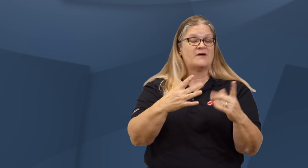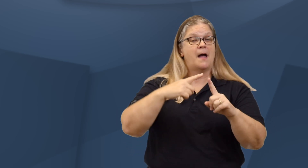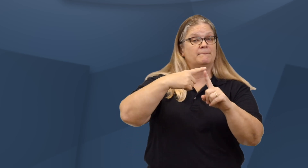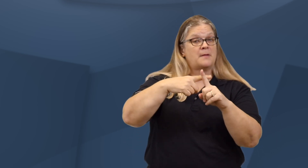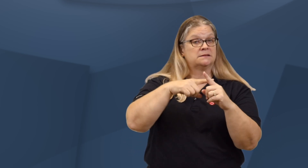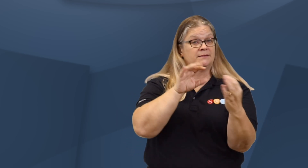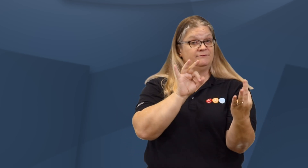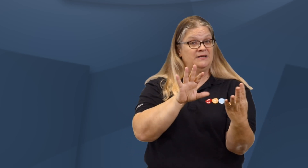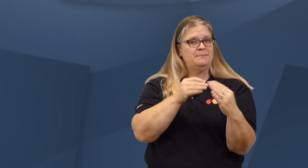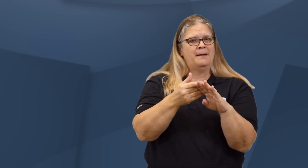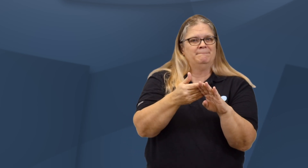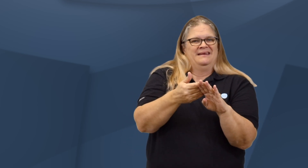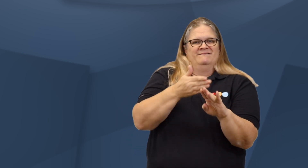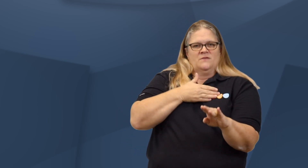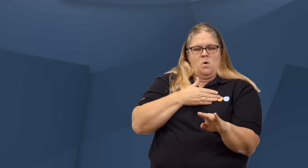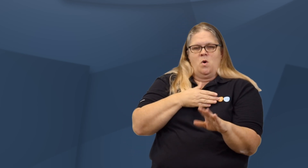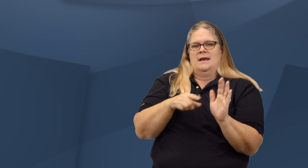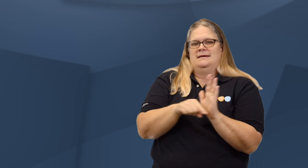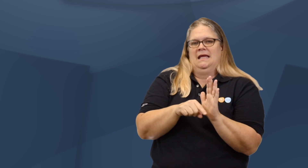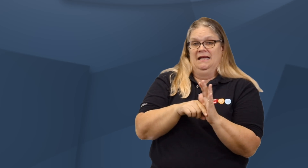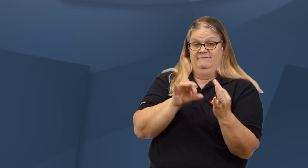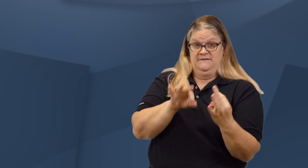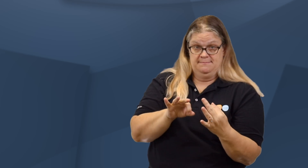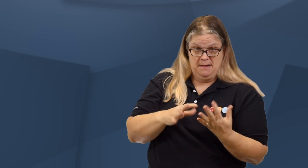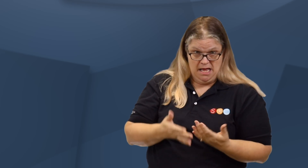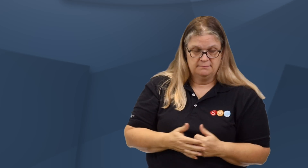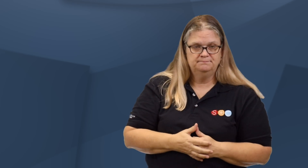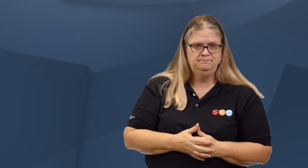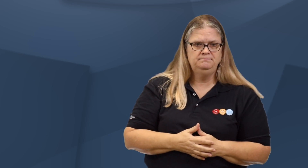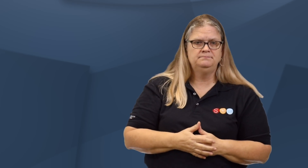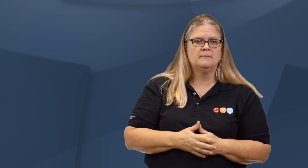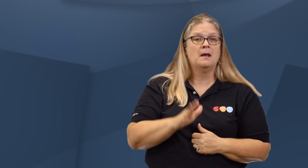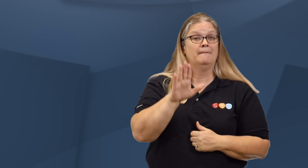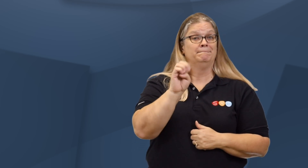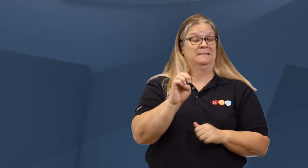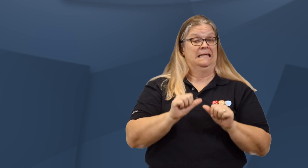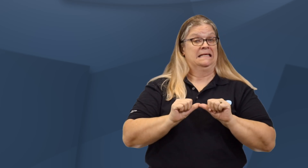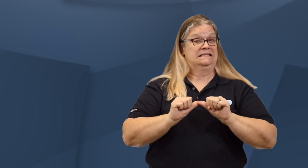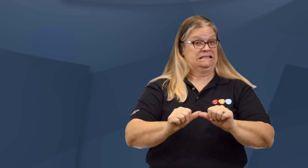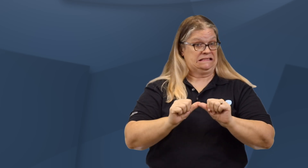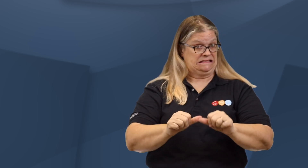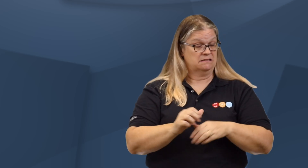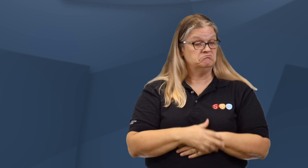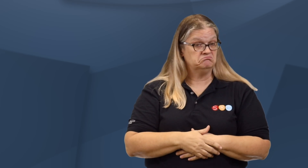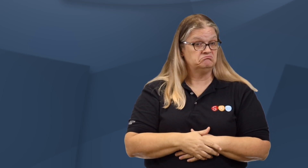Provide positive feedback before negative feedback. Be consistent.